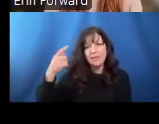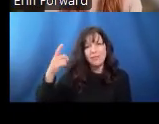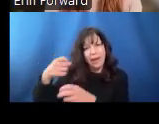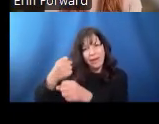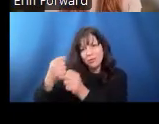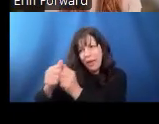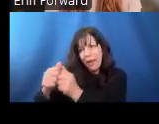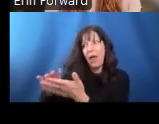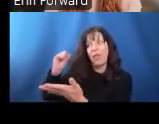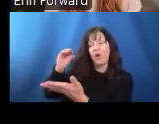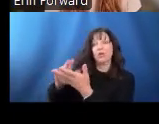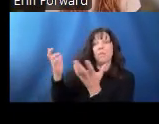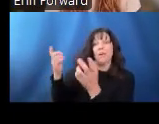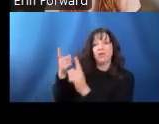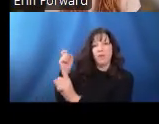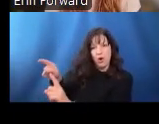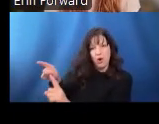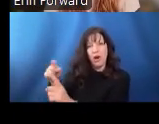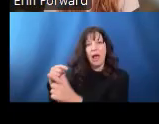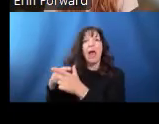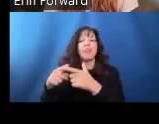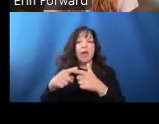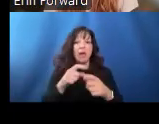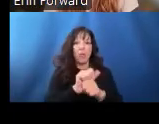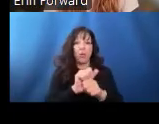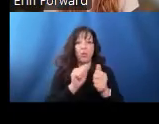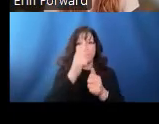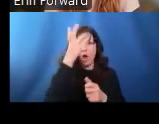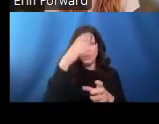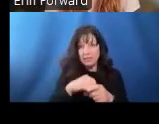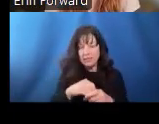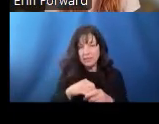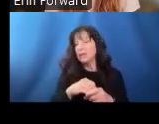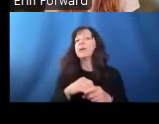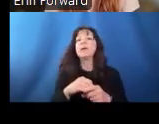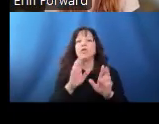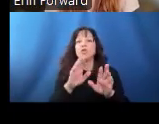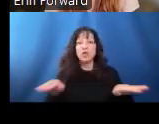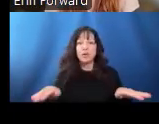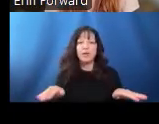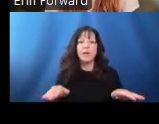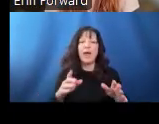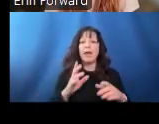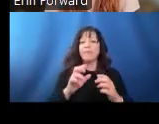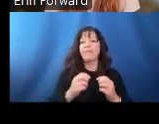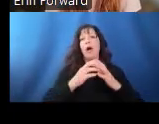then I started working with autistic children and found floor time, and I remember hearing from a lot of parents,